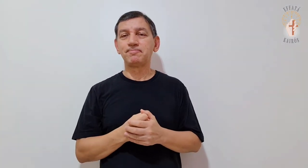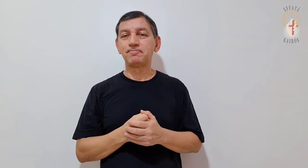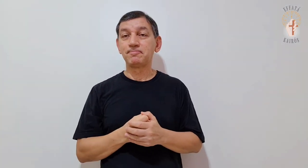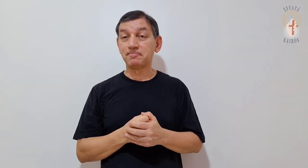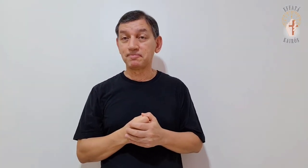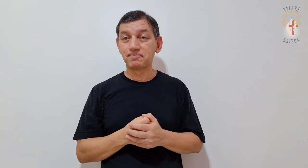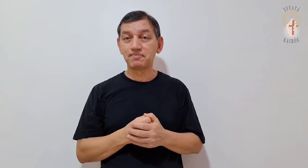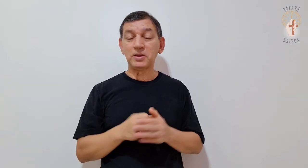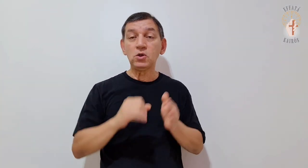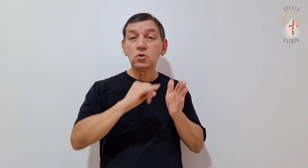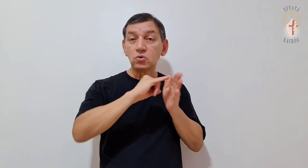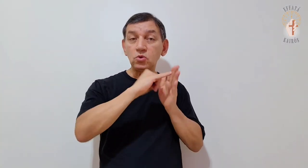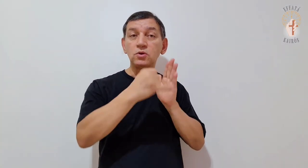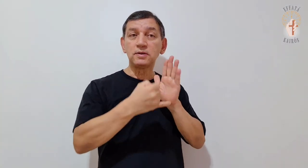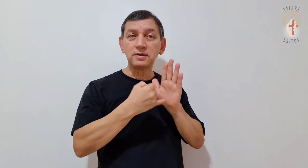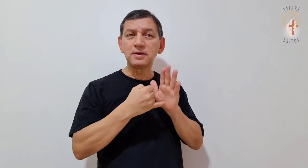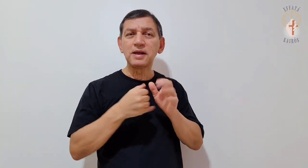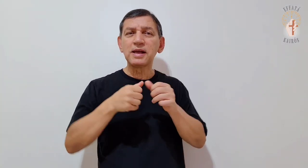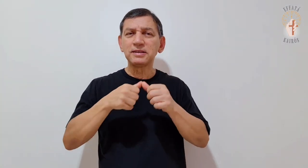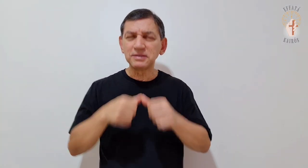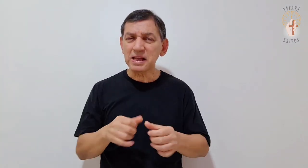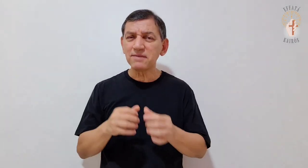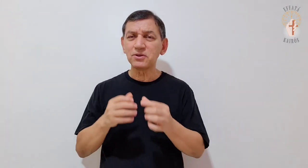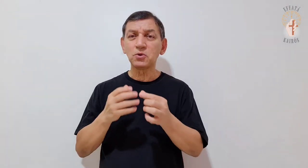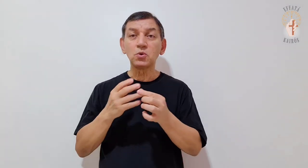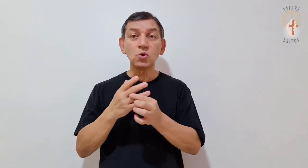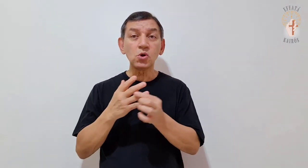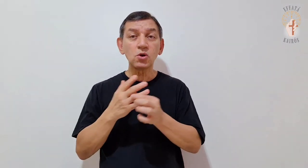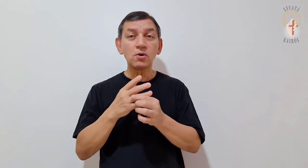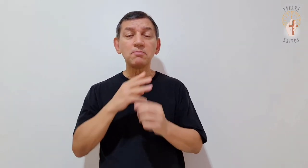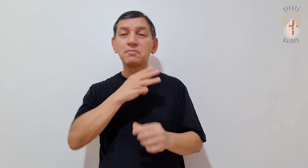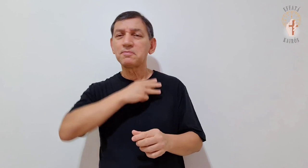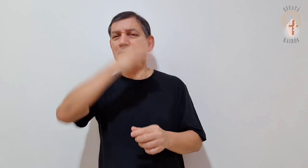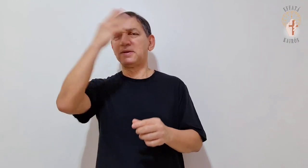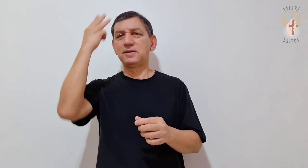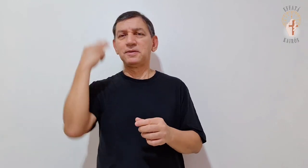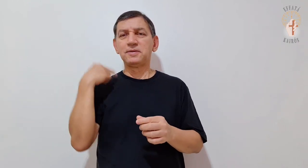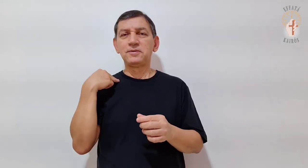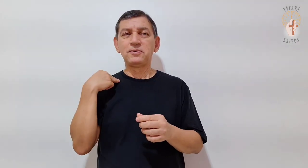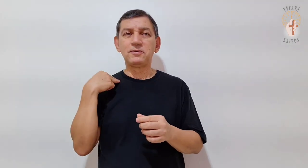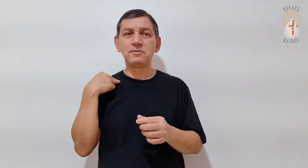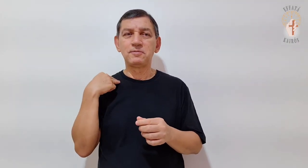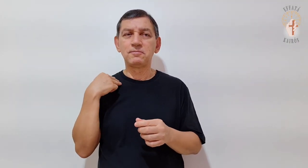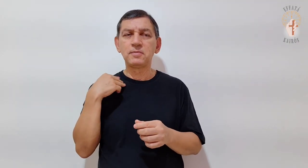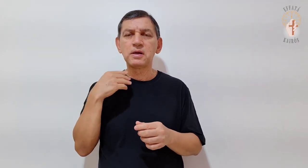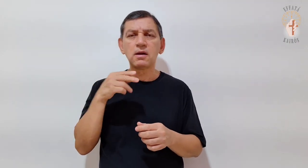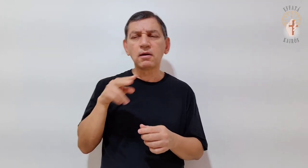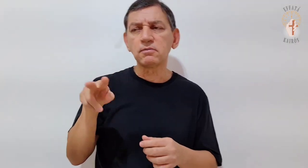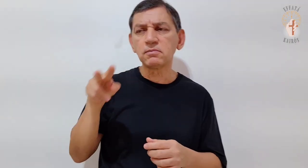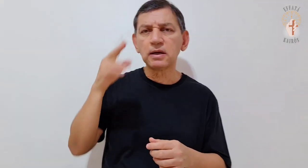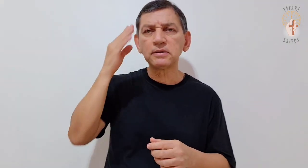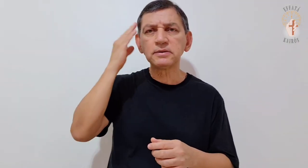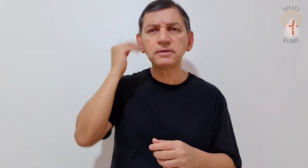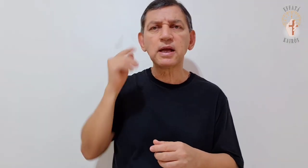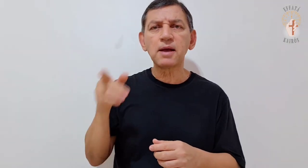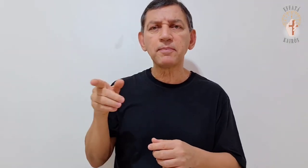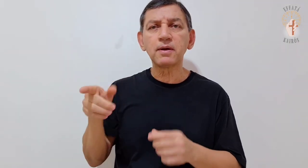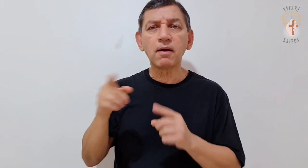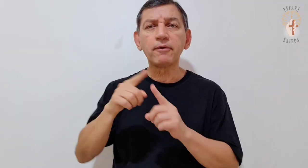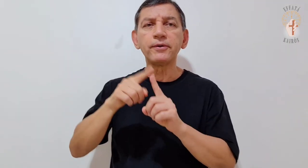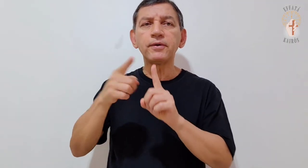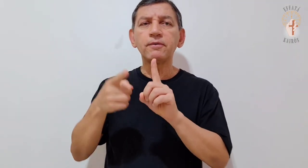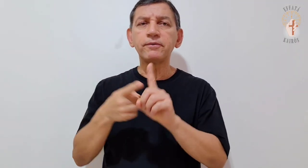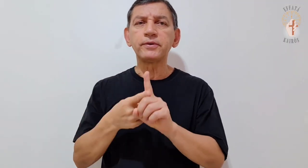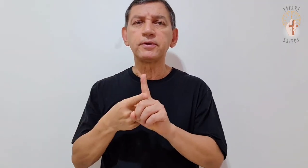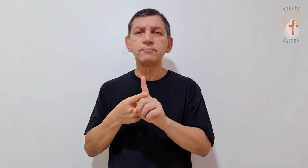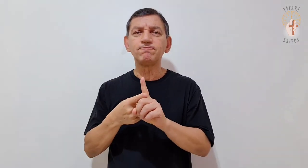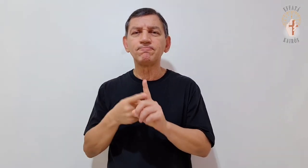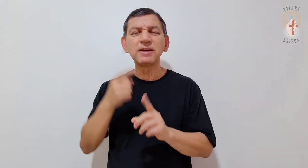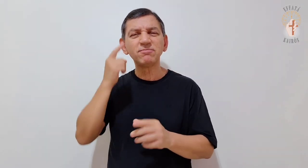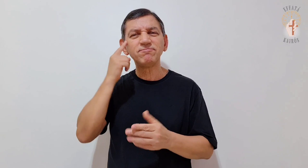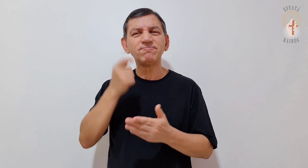Saint Joseph was engaged to Mary, and when he heard that she was pregnant, he